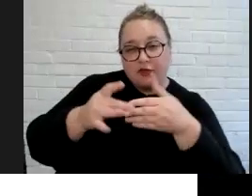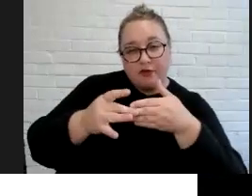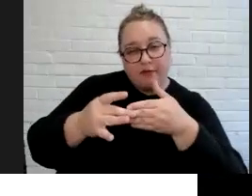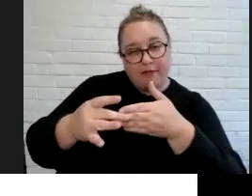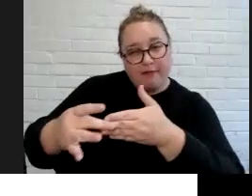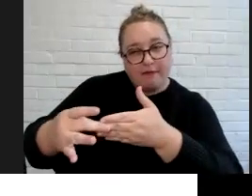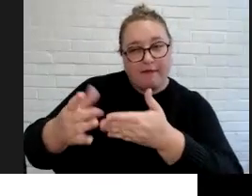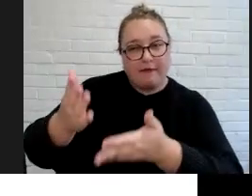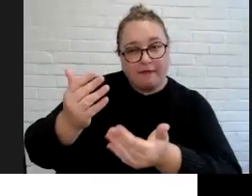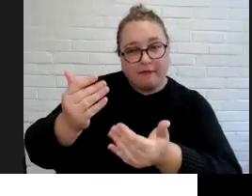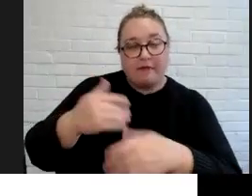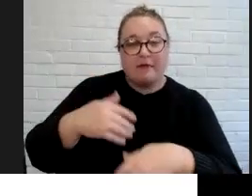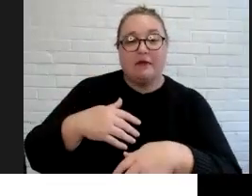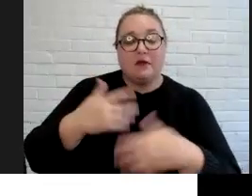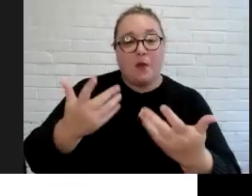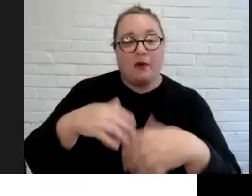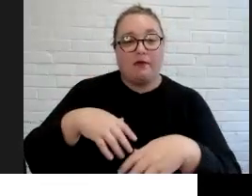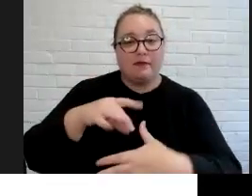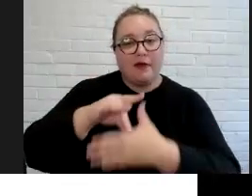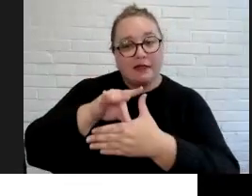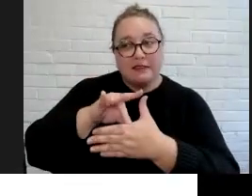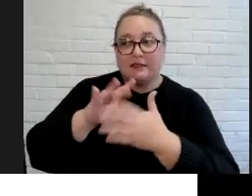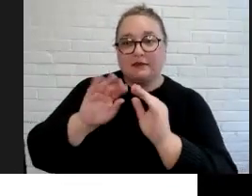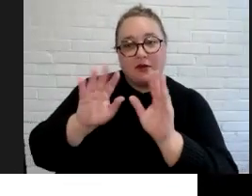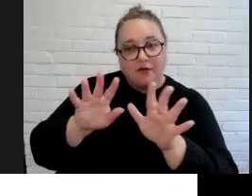clarification on the content, you know, something that is going to,